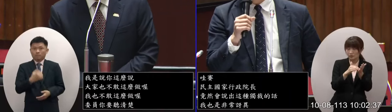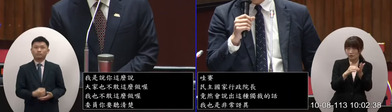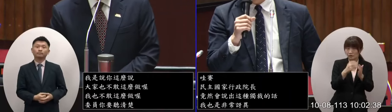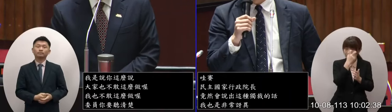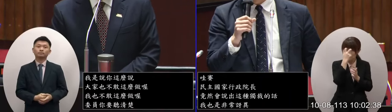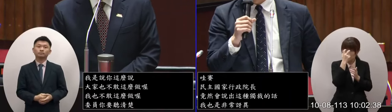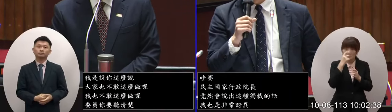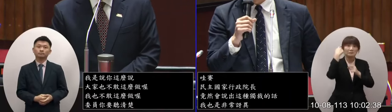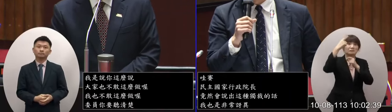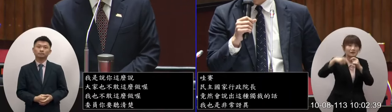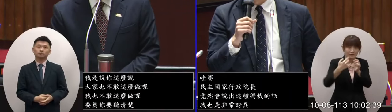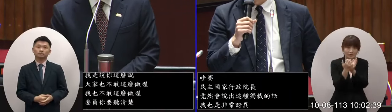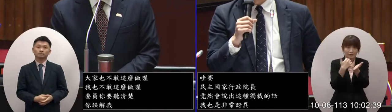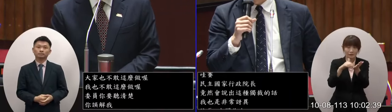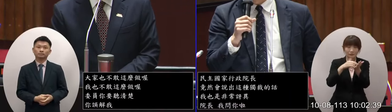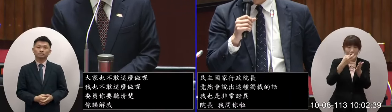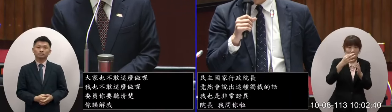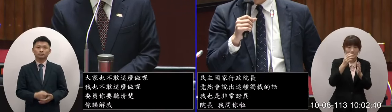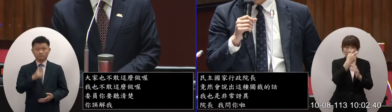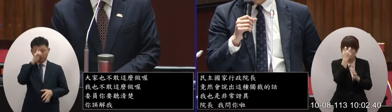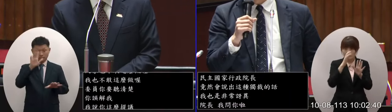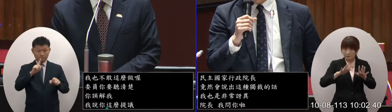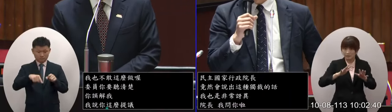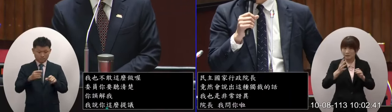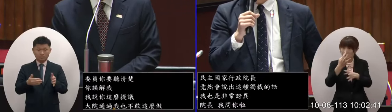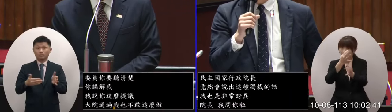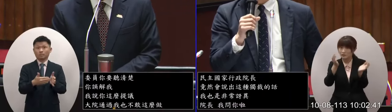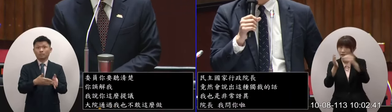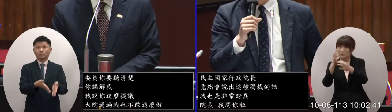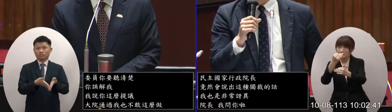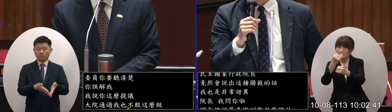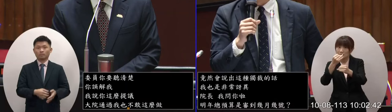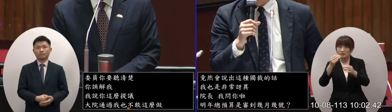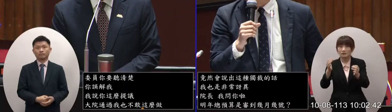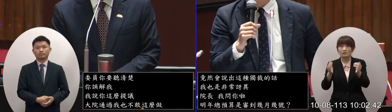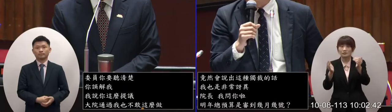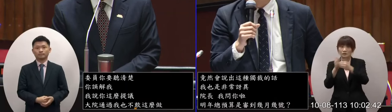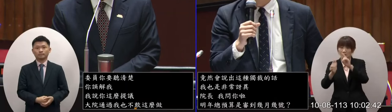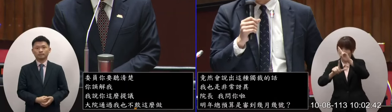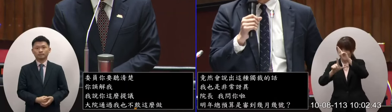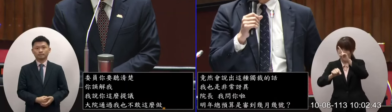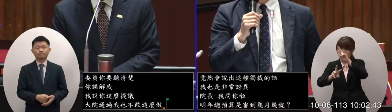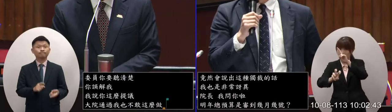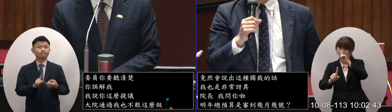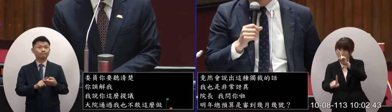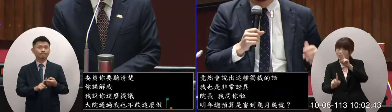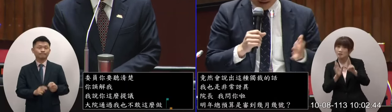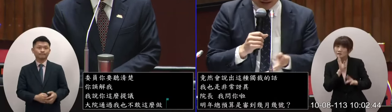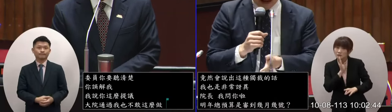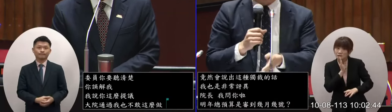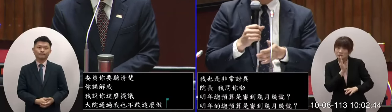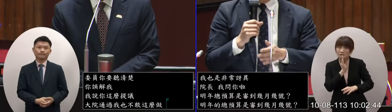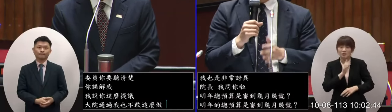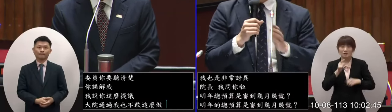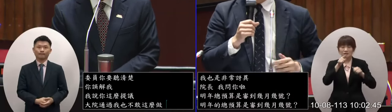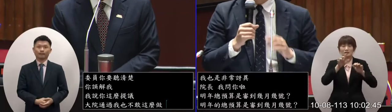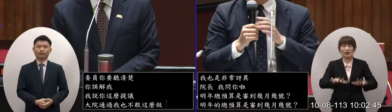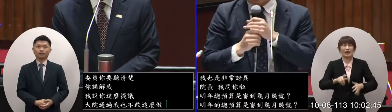be reviewed? By what date will next year's general budget be saved ? Of course, I hope it can be completed this year. This year , it will be December 31st. Well, so now you keep saying that you can’t wait for a moment,